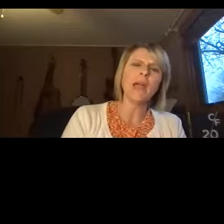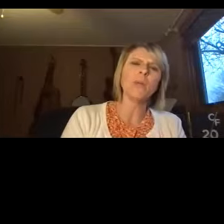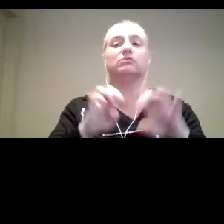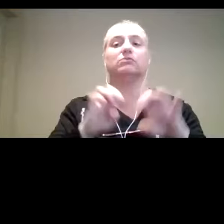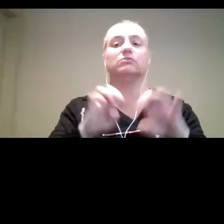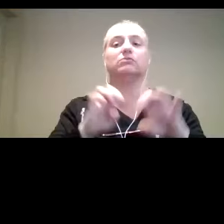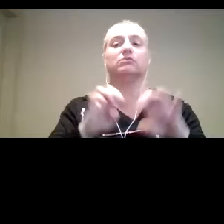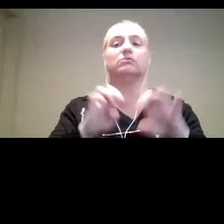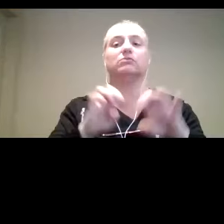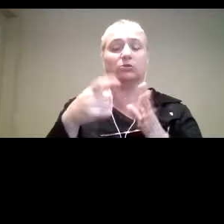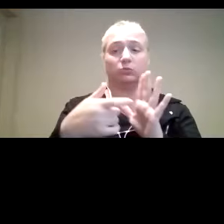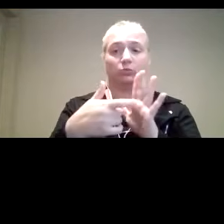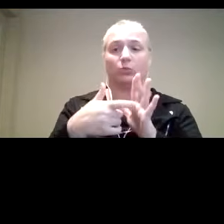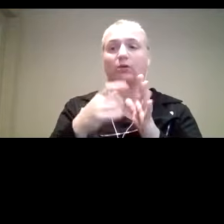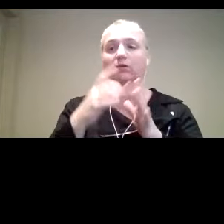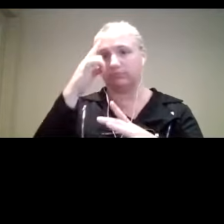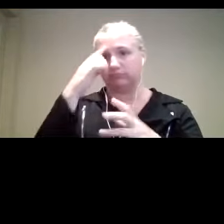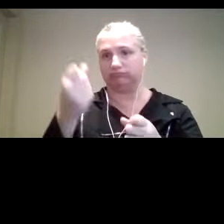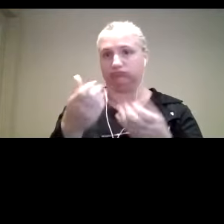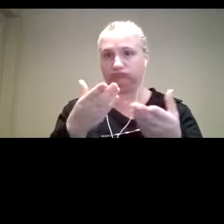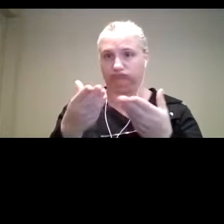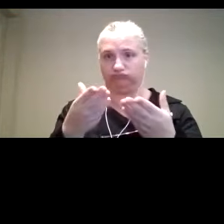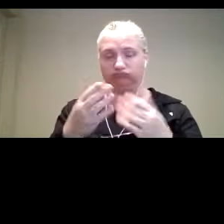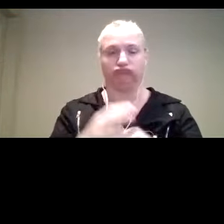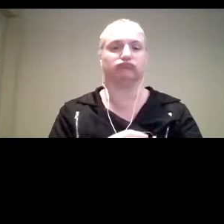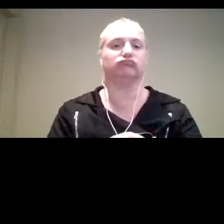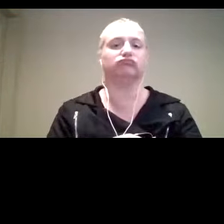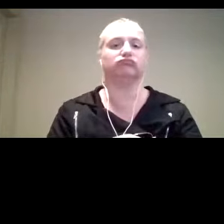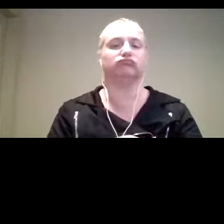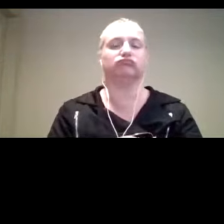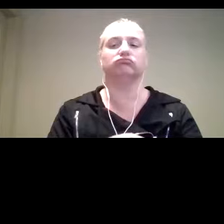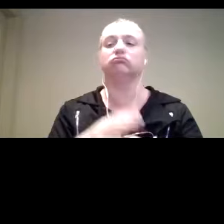And what we really kind of found as we were doing our research,